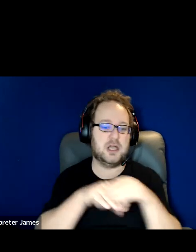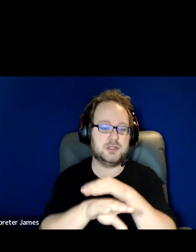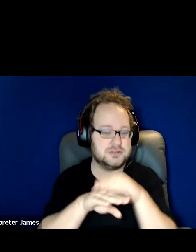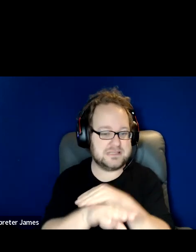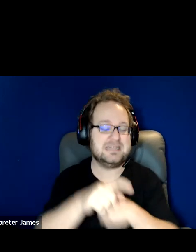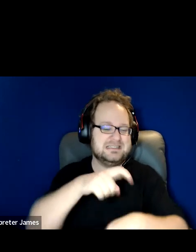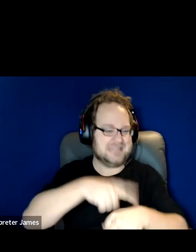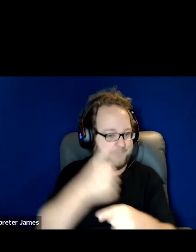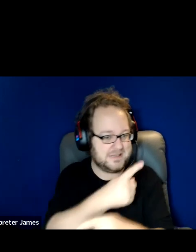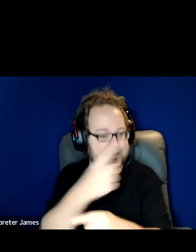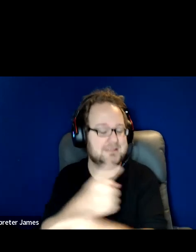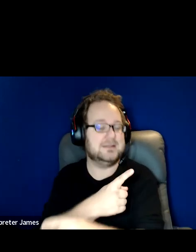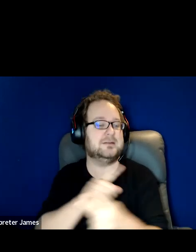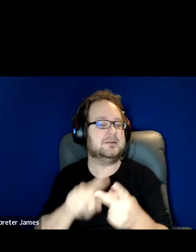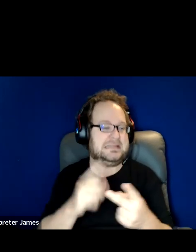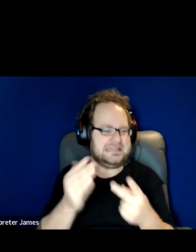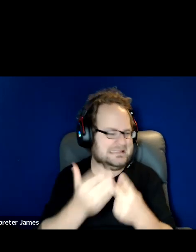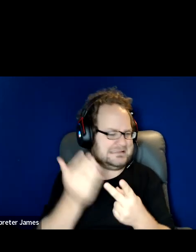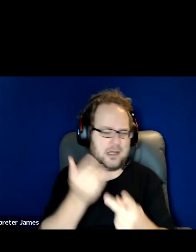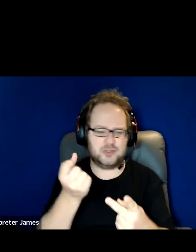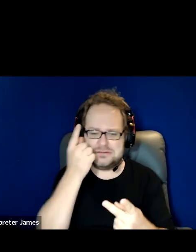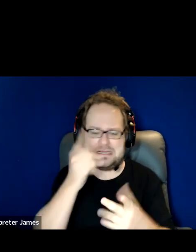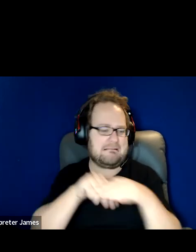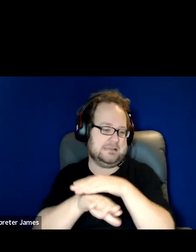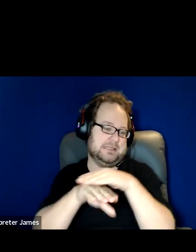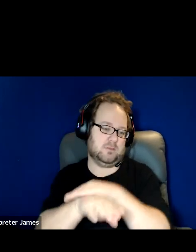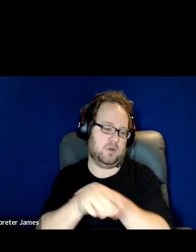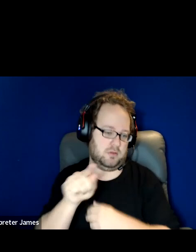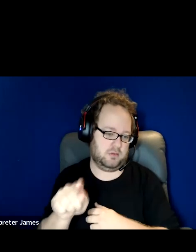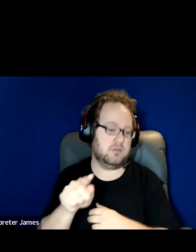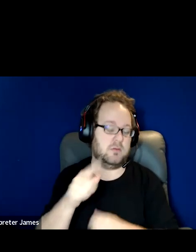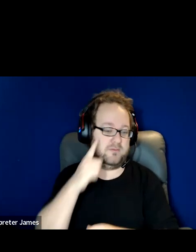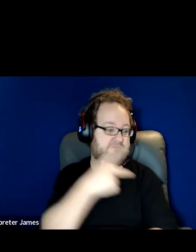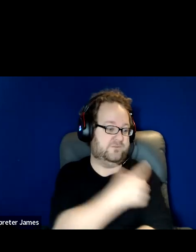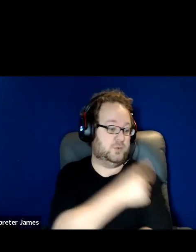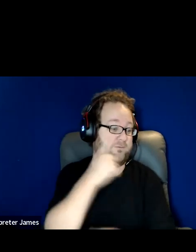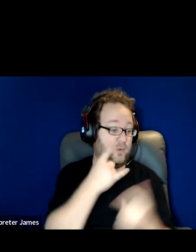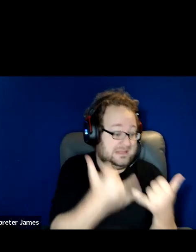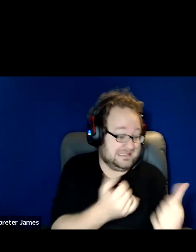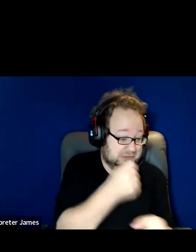vaccines that they need this respiratory season and also for years to come and so we are truly grateful for